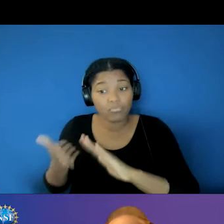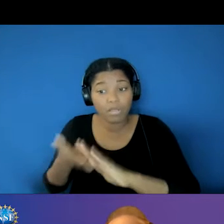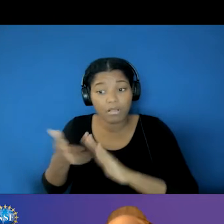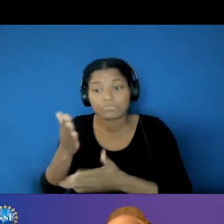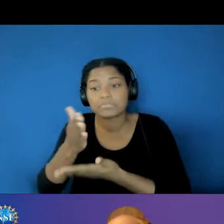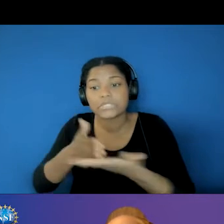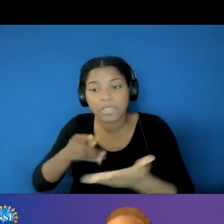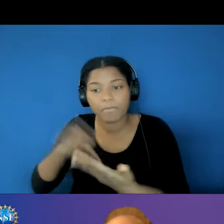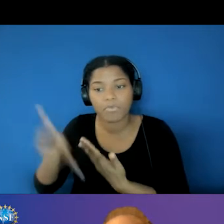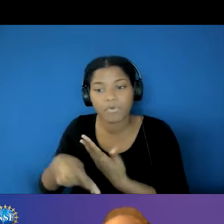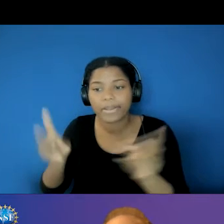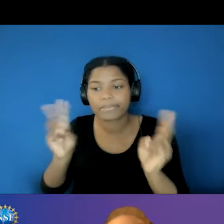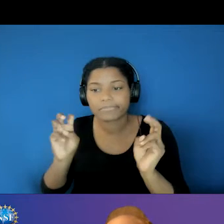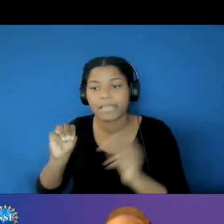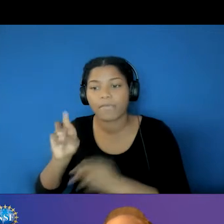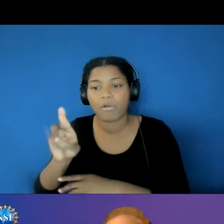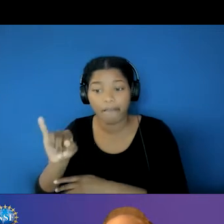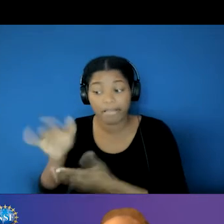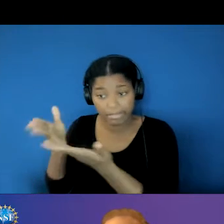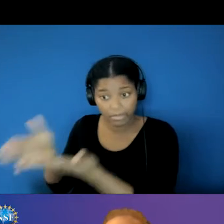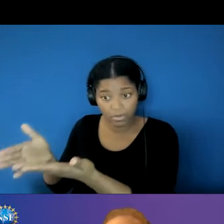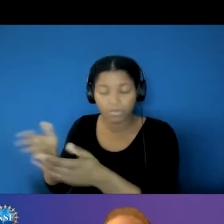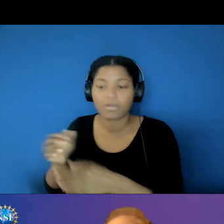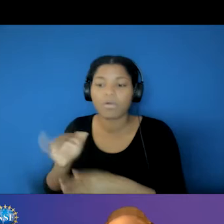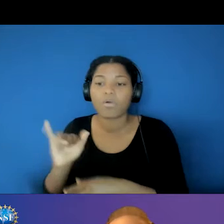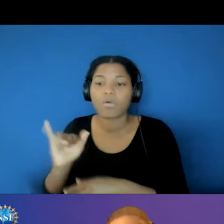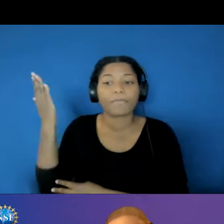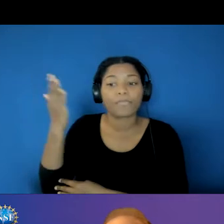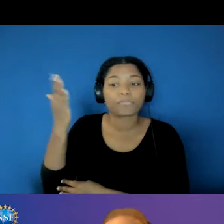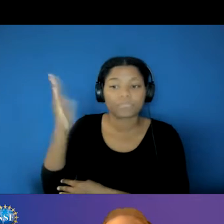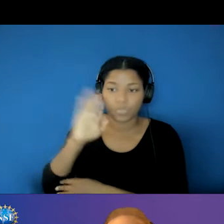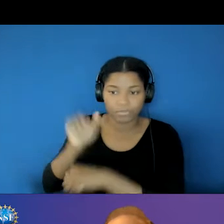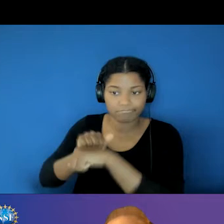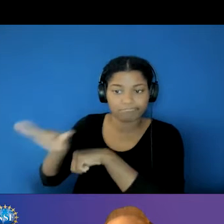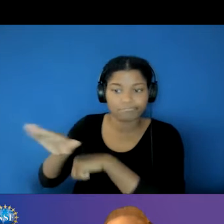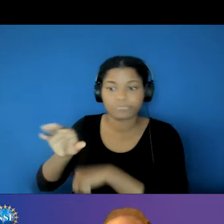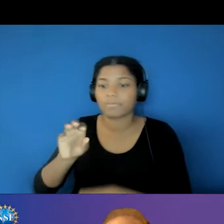And proposals are actually submitted to OIA, that is MRI proposals,